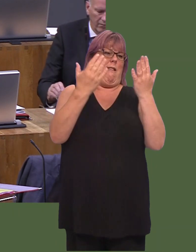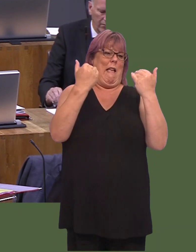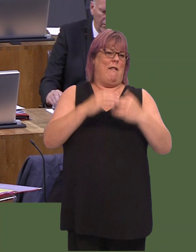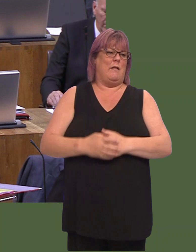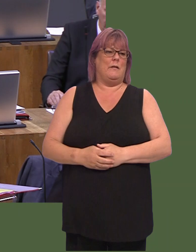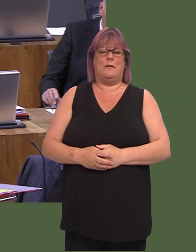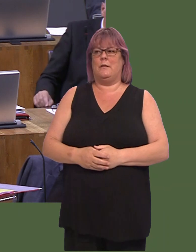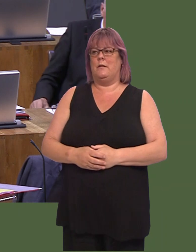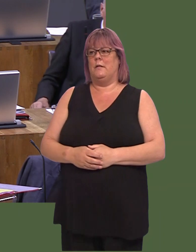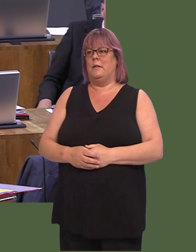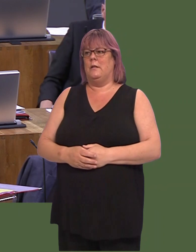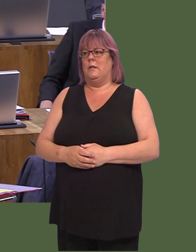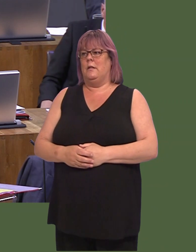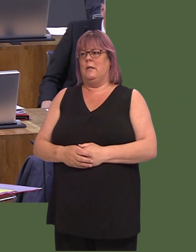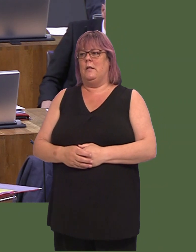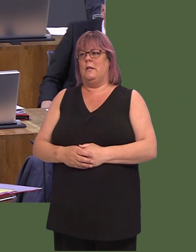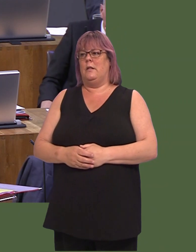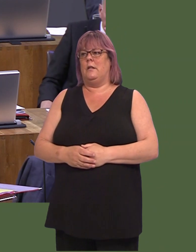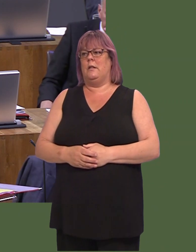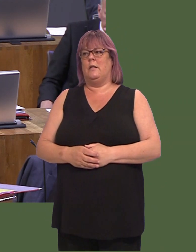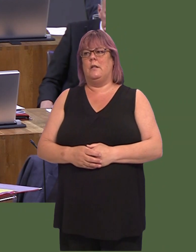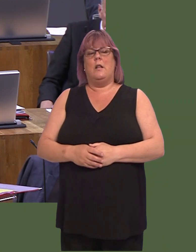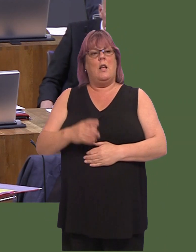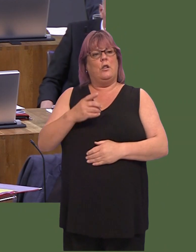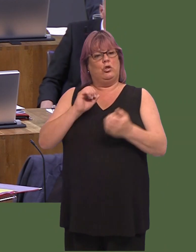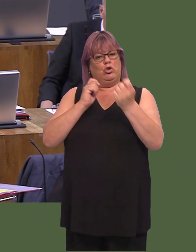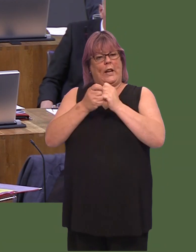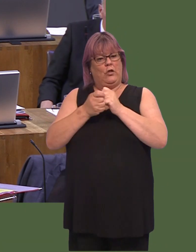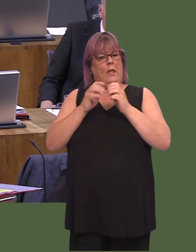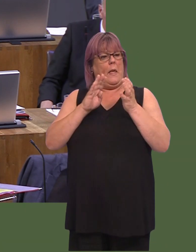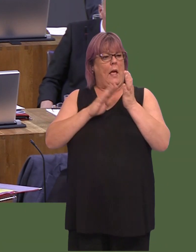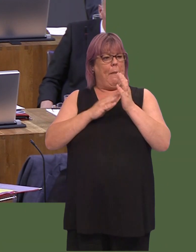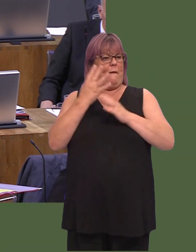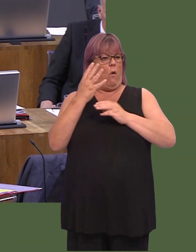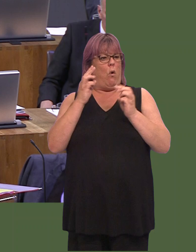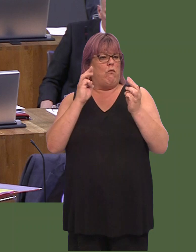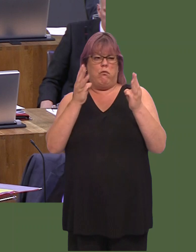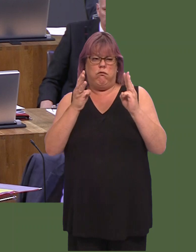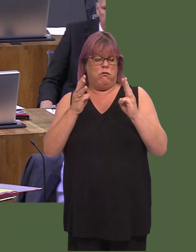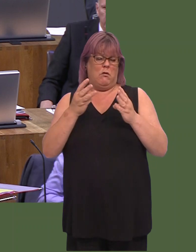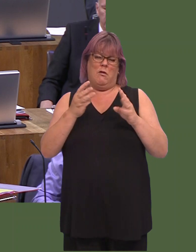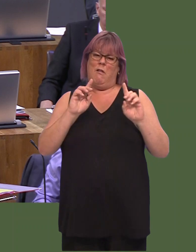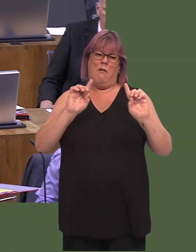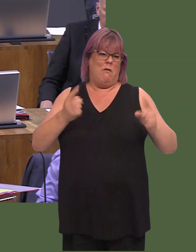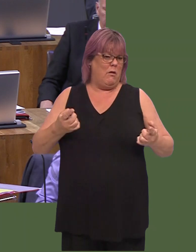because it would take a significant amount of money to resolve the issue by looking purely at a road-based solution in Port Talbot.